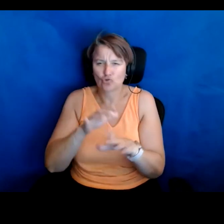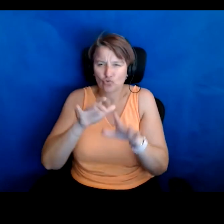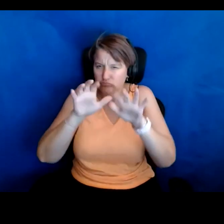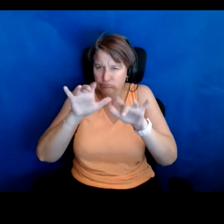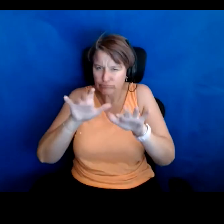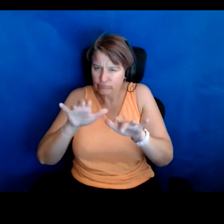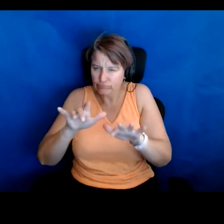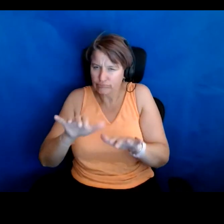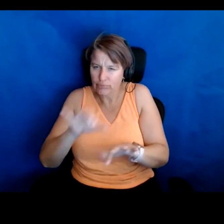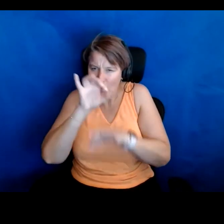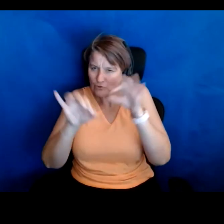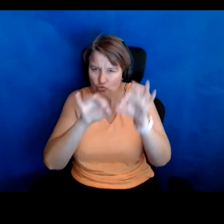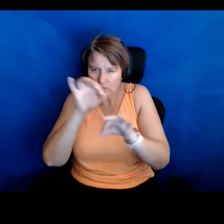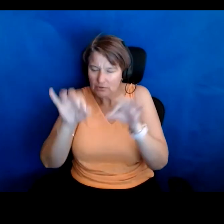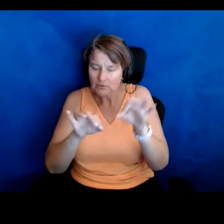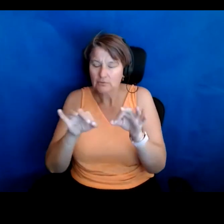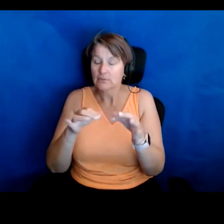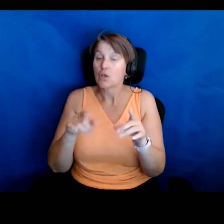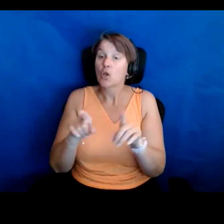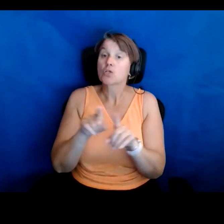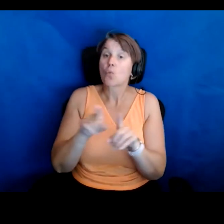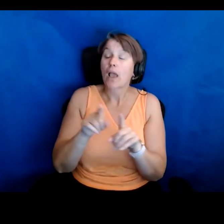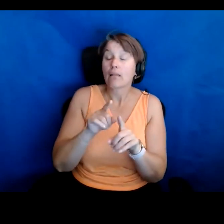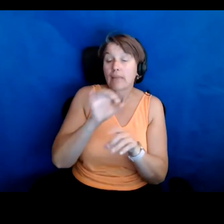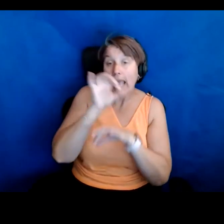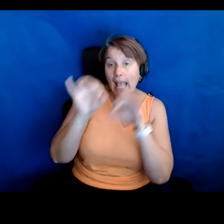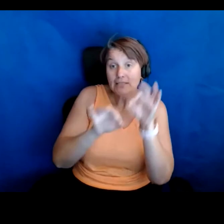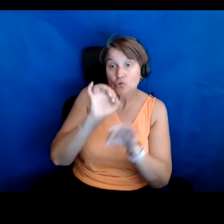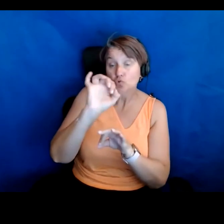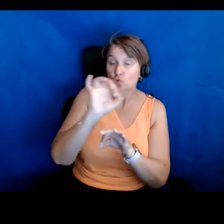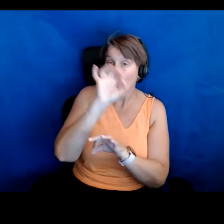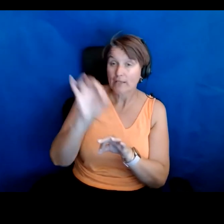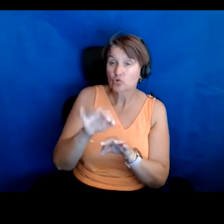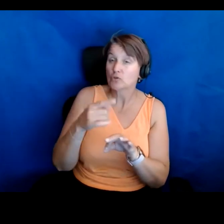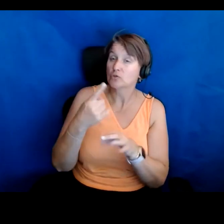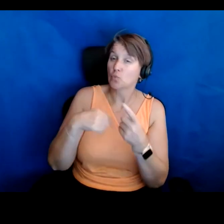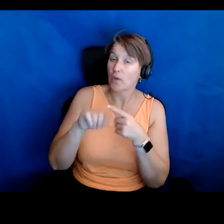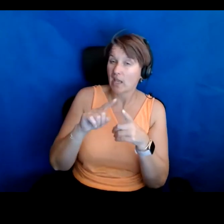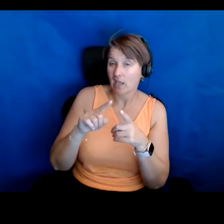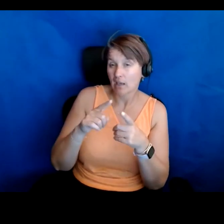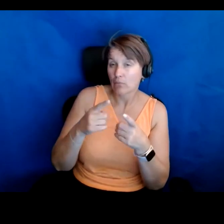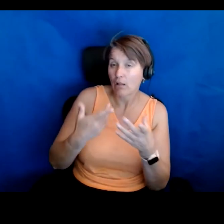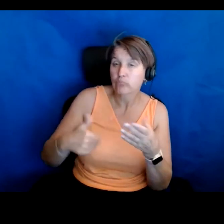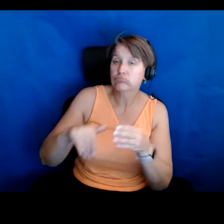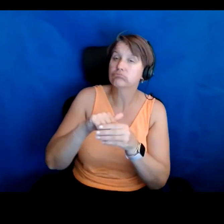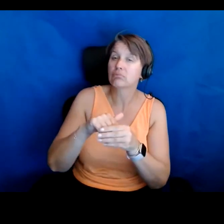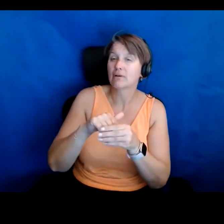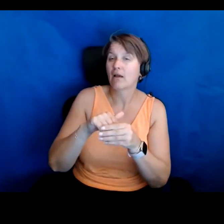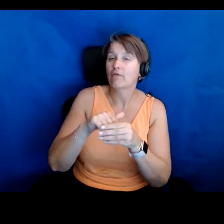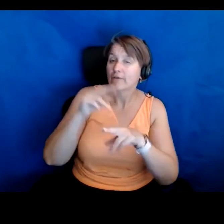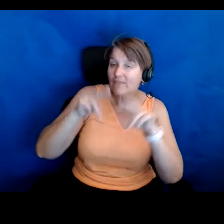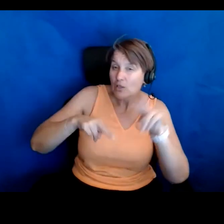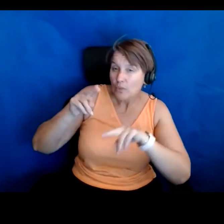Answers to your questions also help feed into the evaluation - the evaluation of ‘Constellations’,